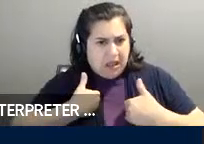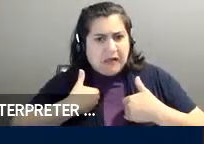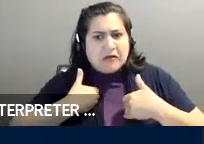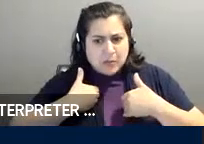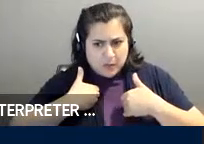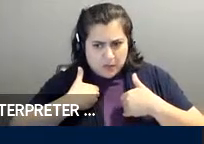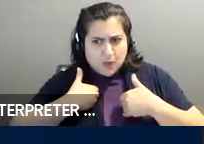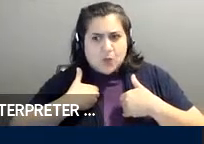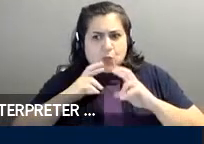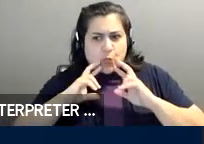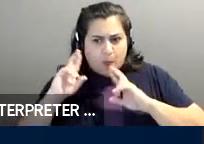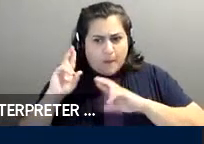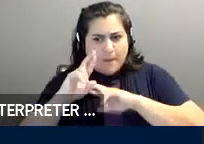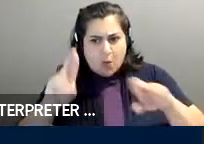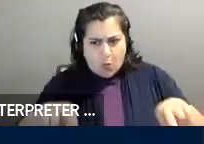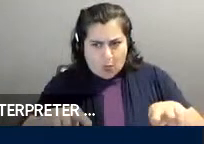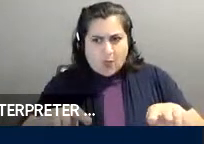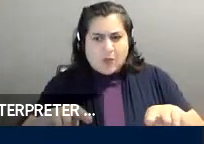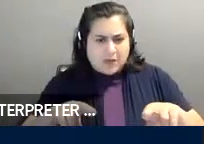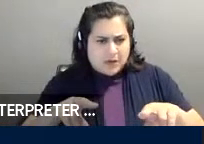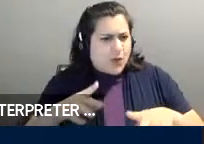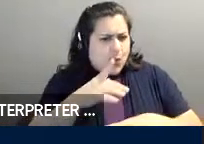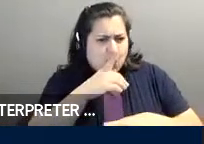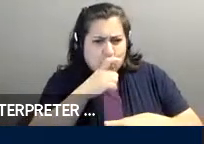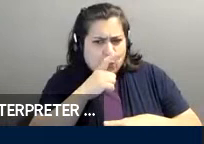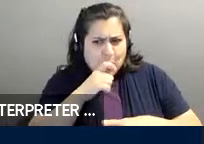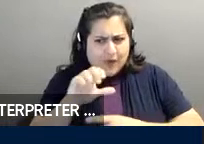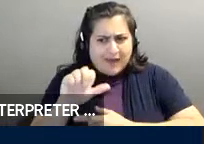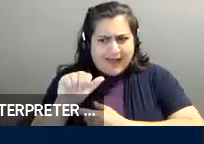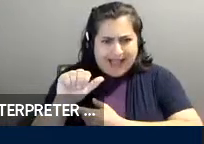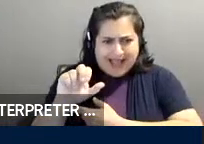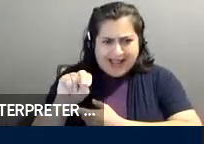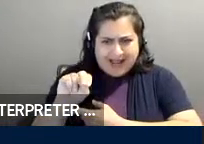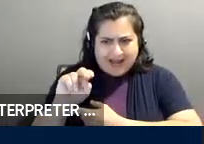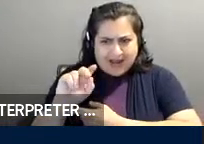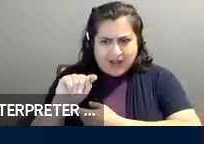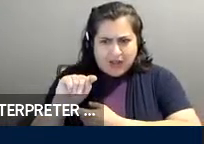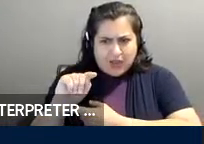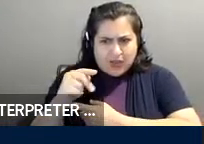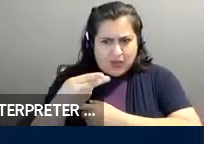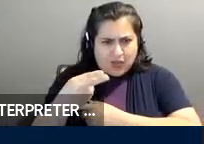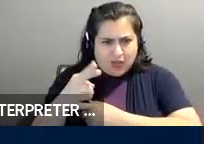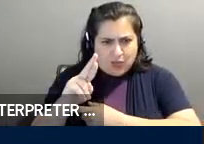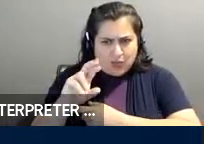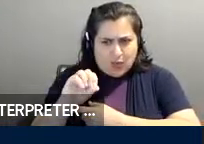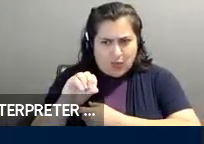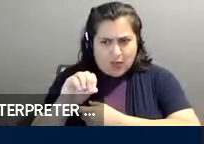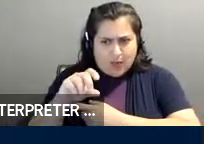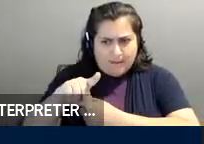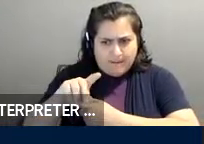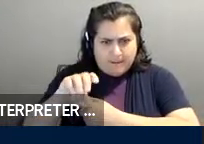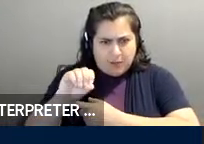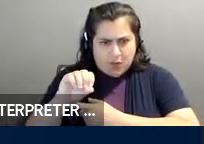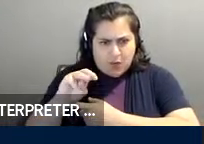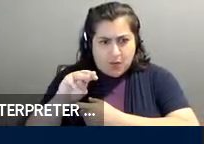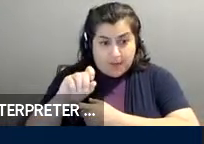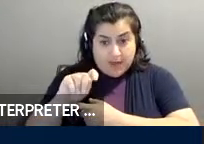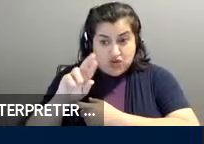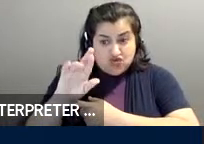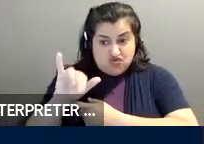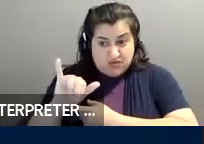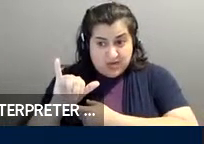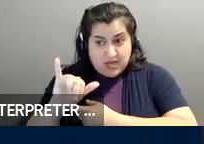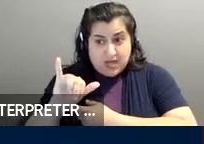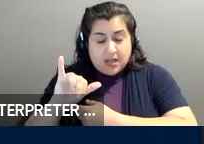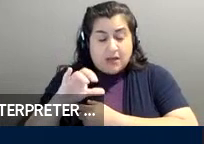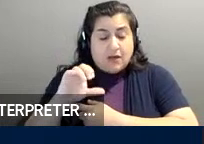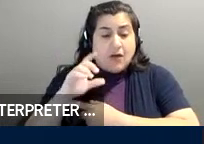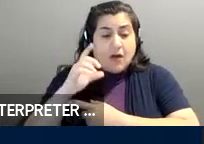It was the anthropometry of wheeled mobility project, and that was done in 2010.